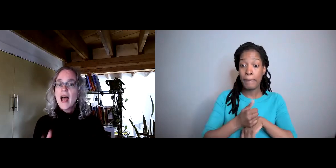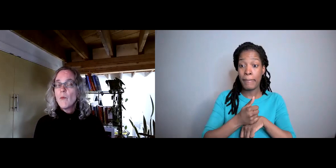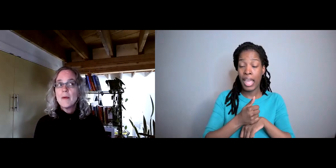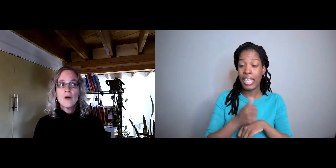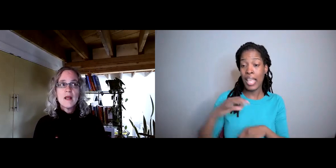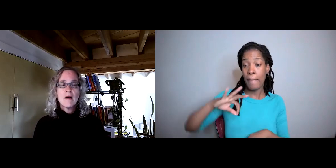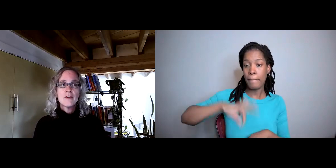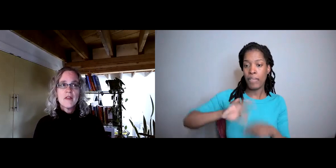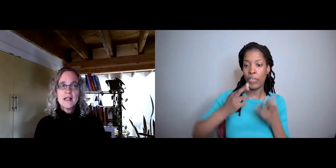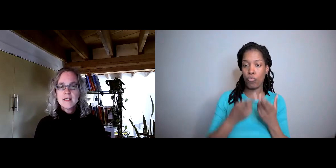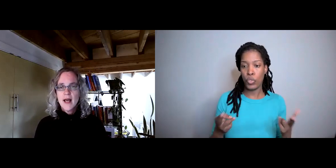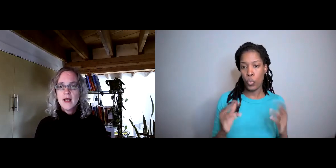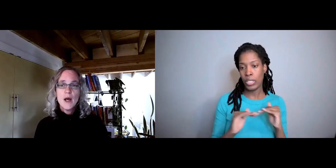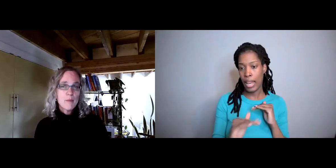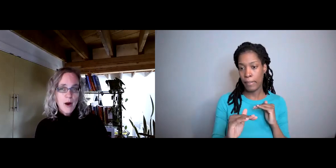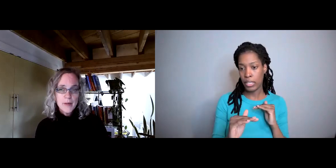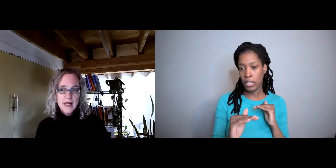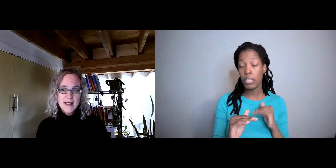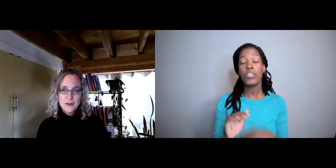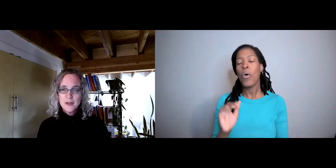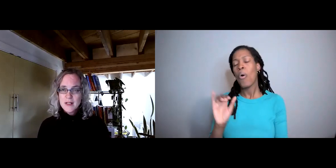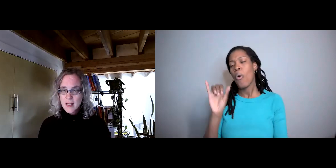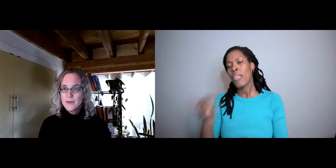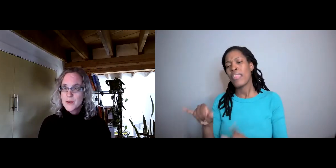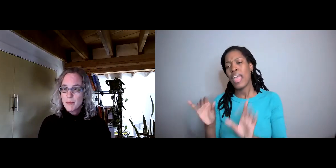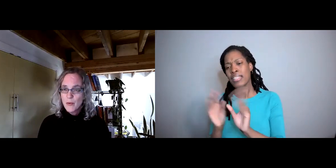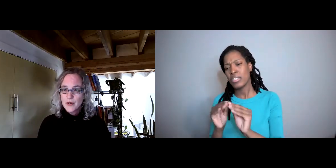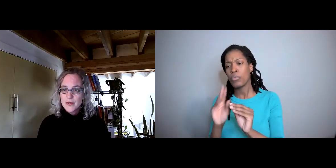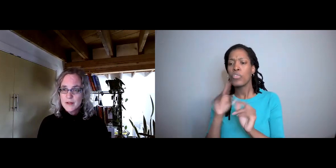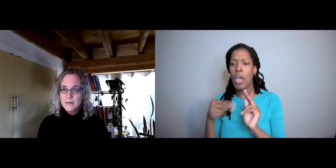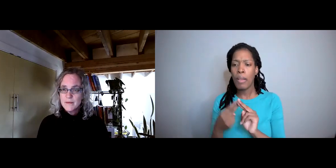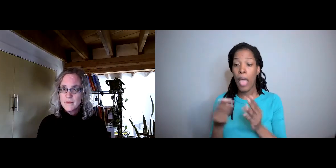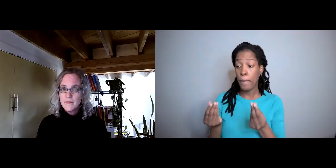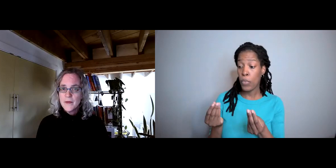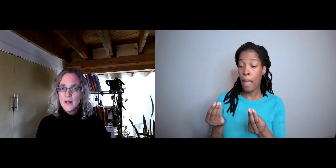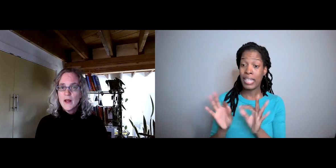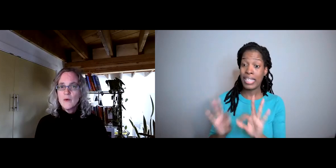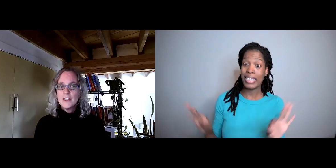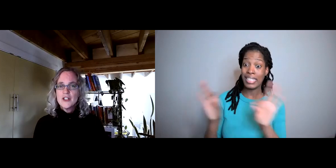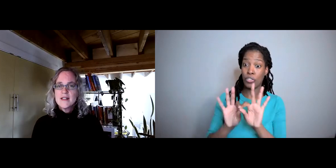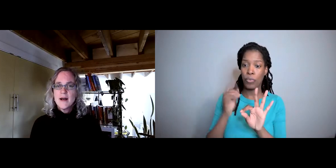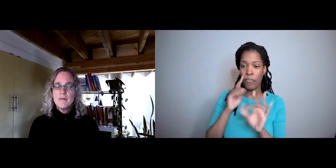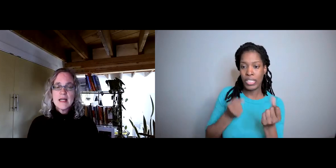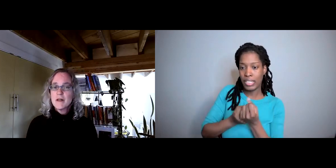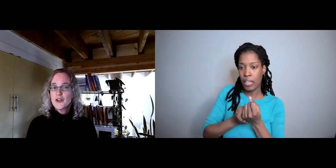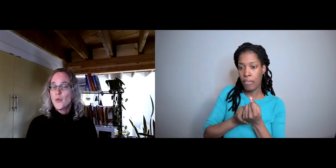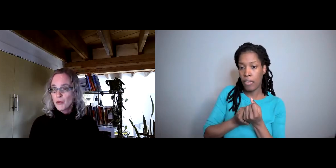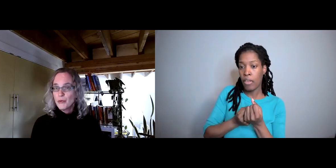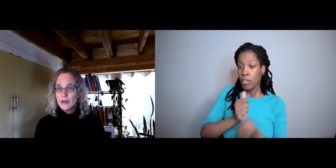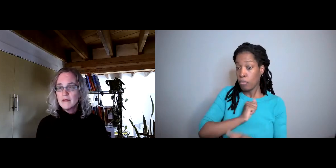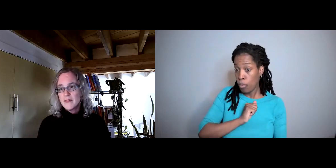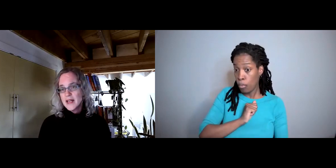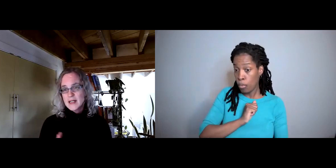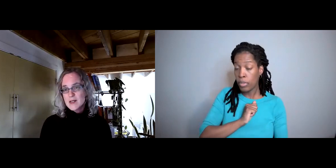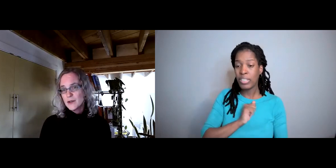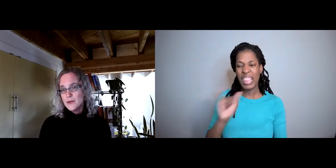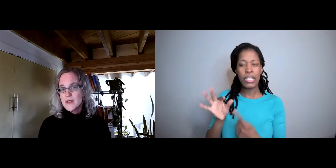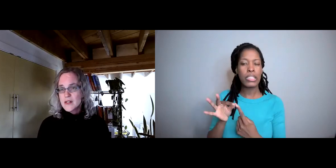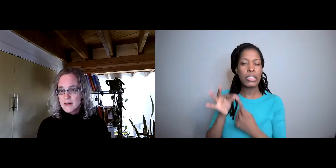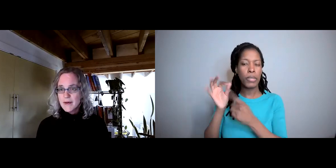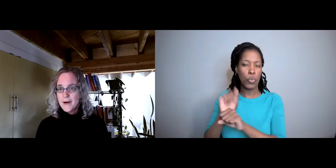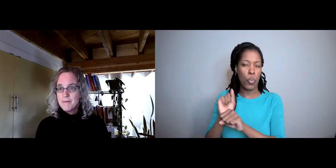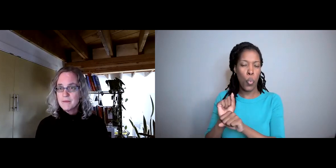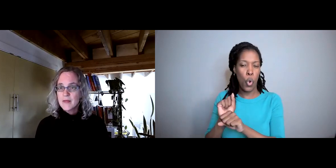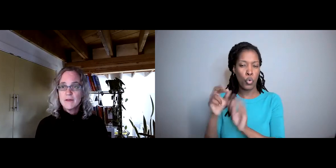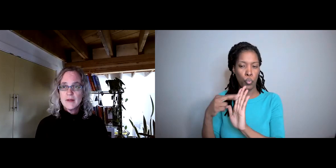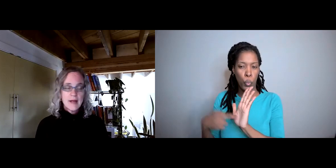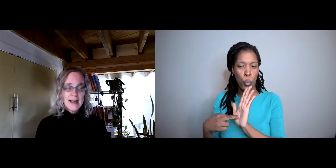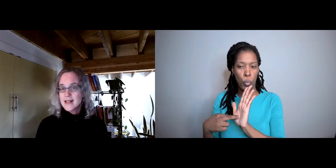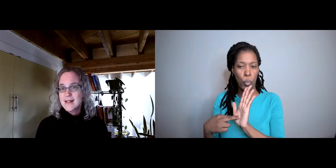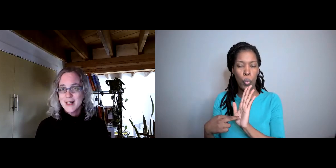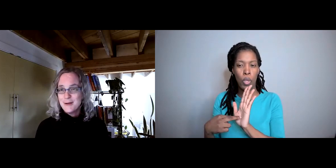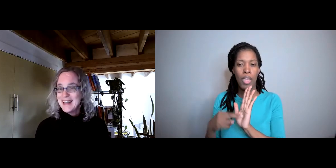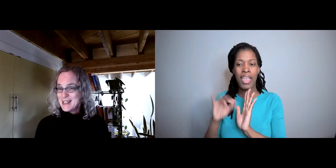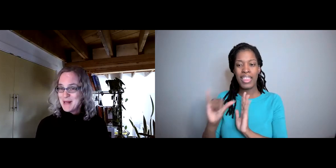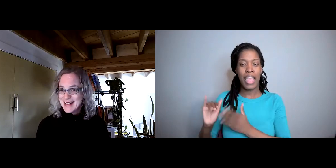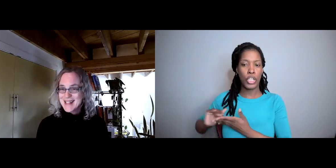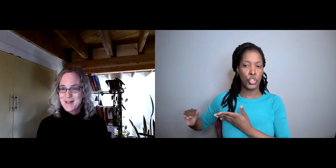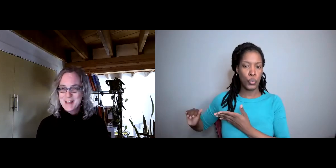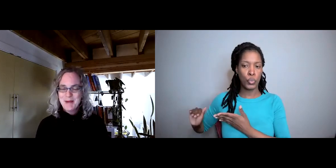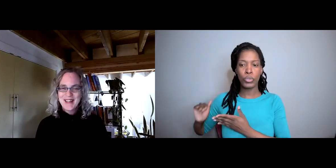webinar, we covered things like property is central to self support, which is a special work rule that excludes assets that you need to be self supporting.